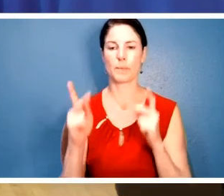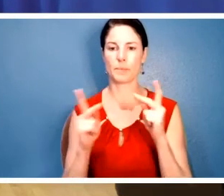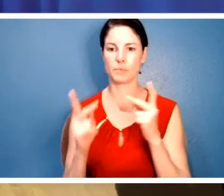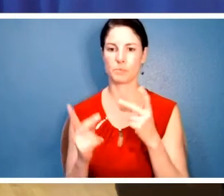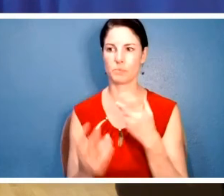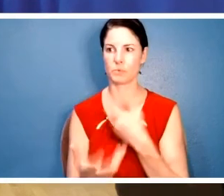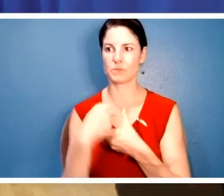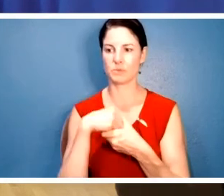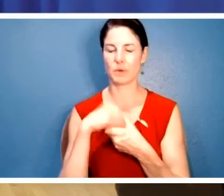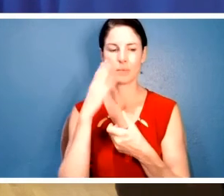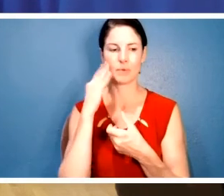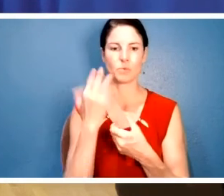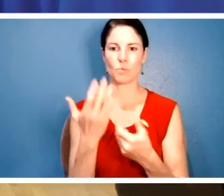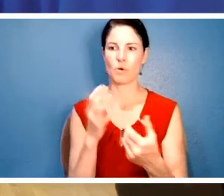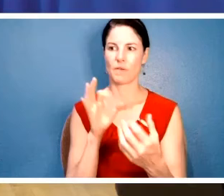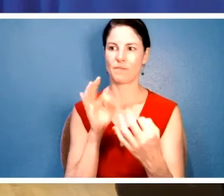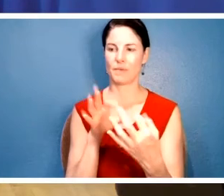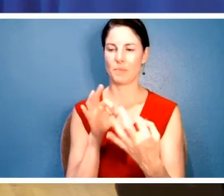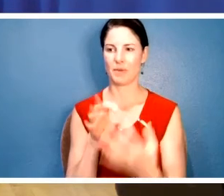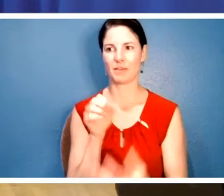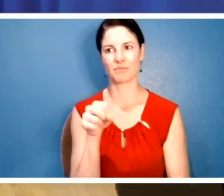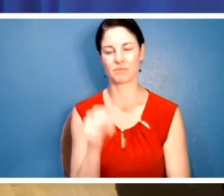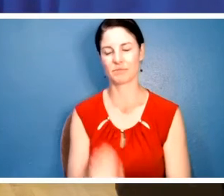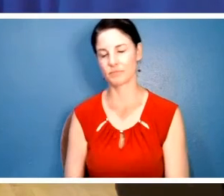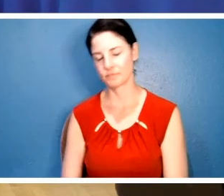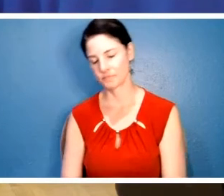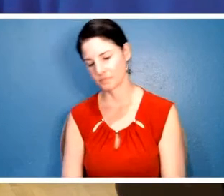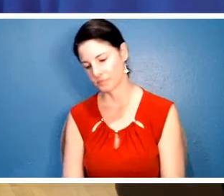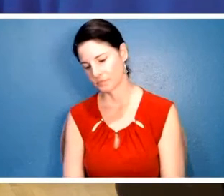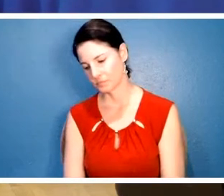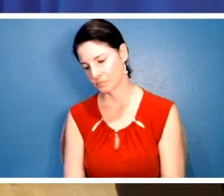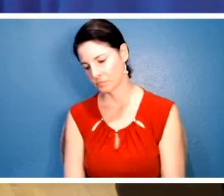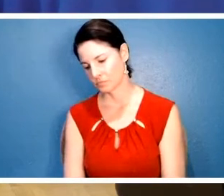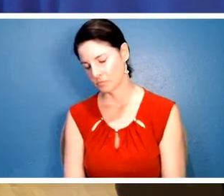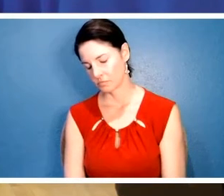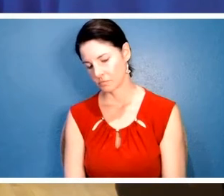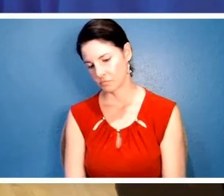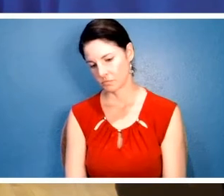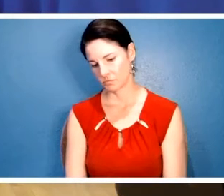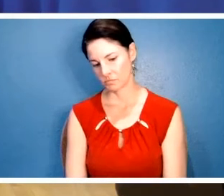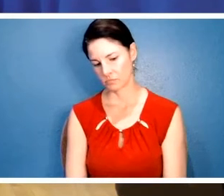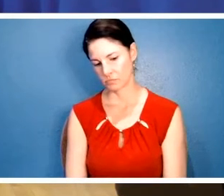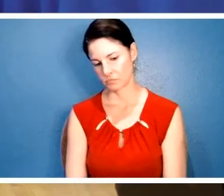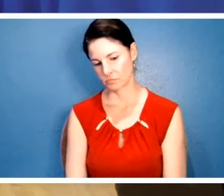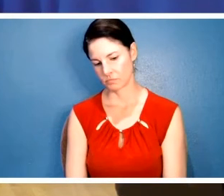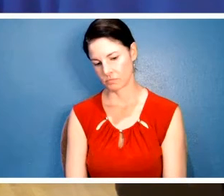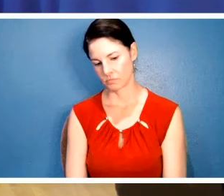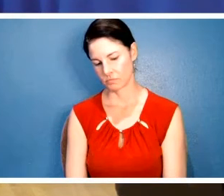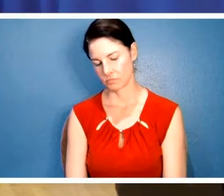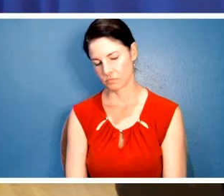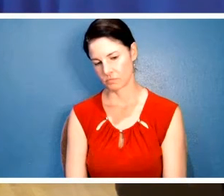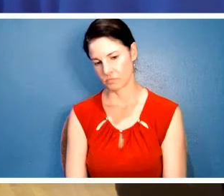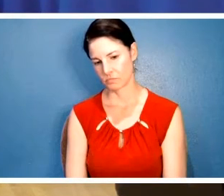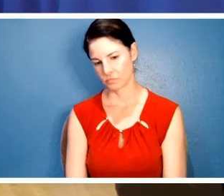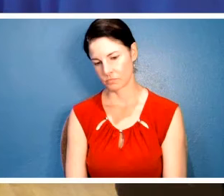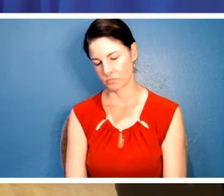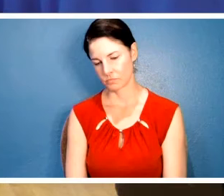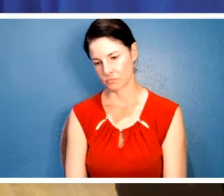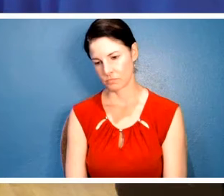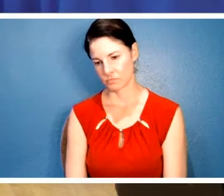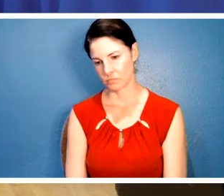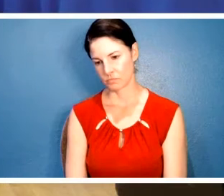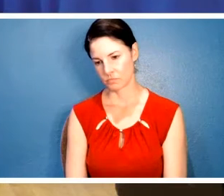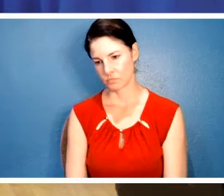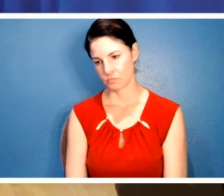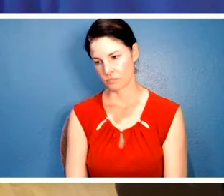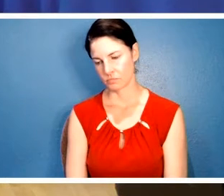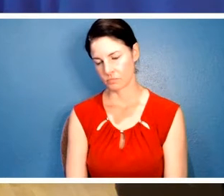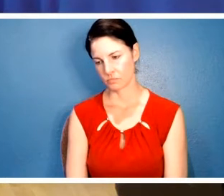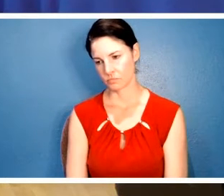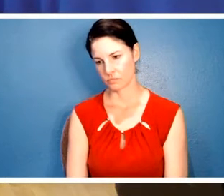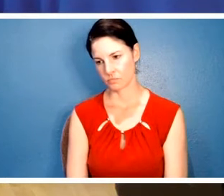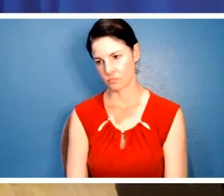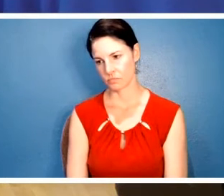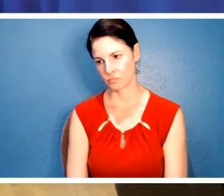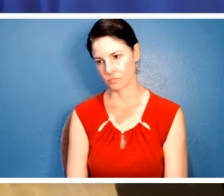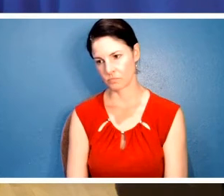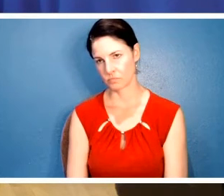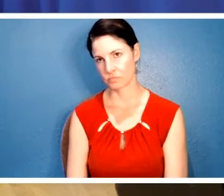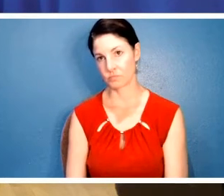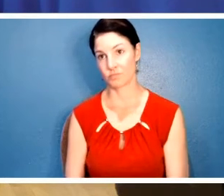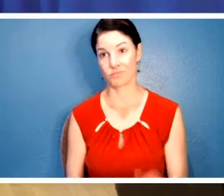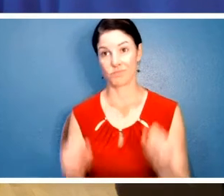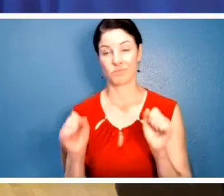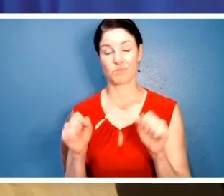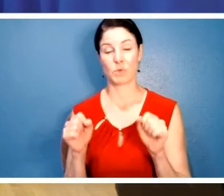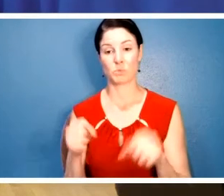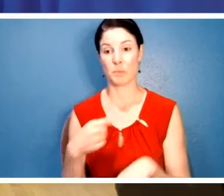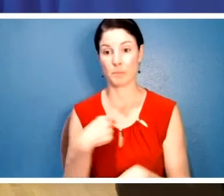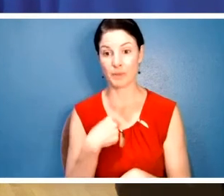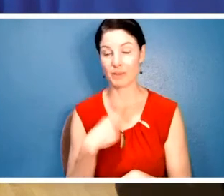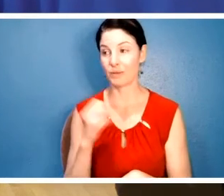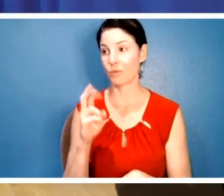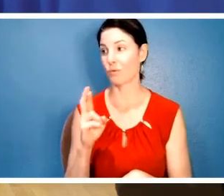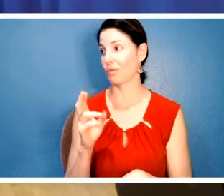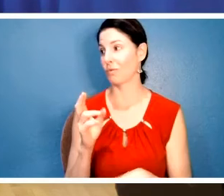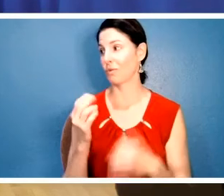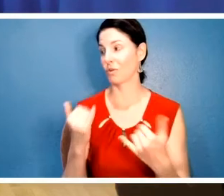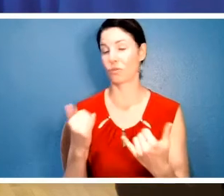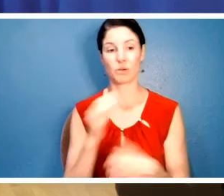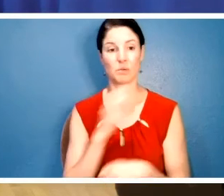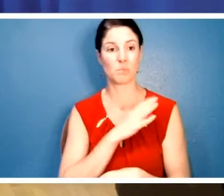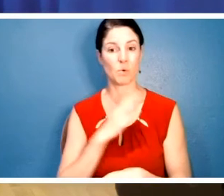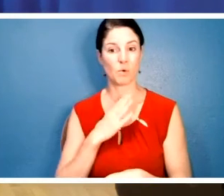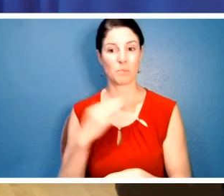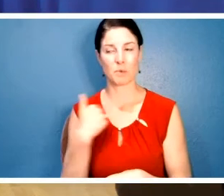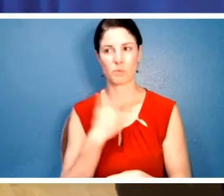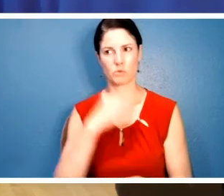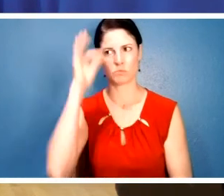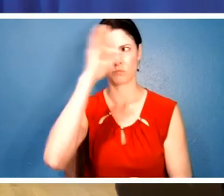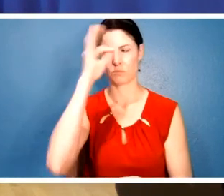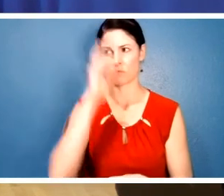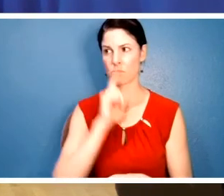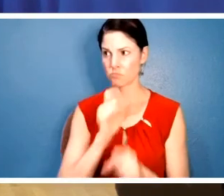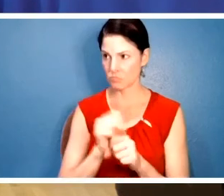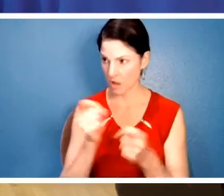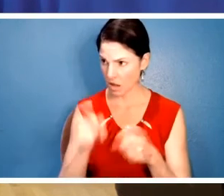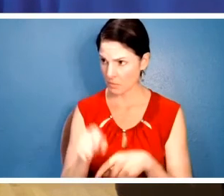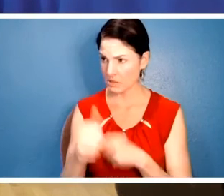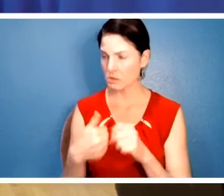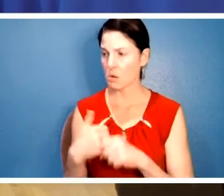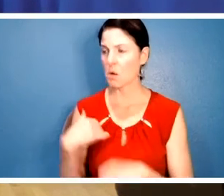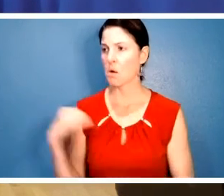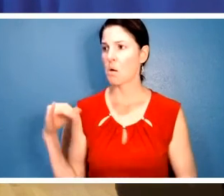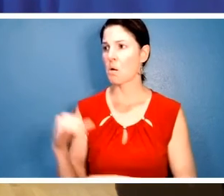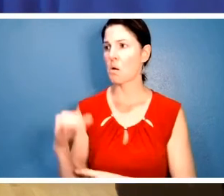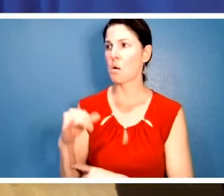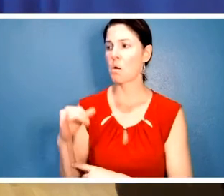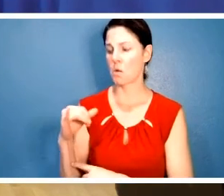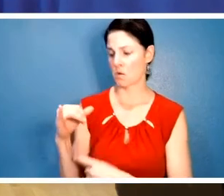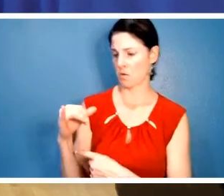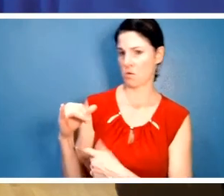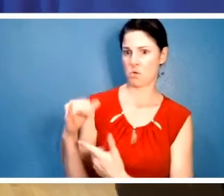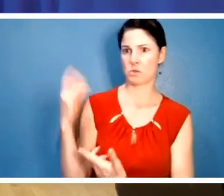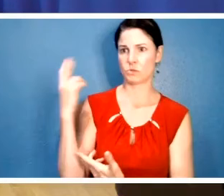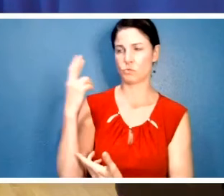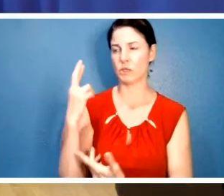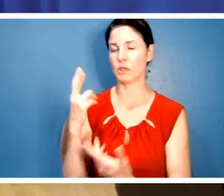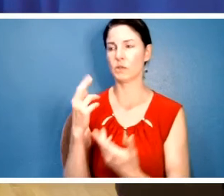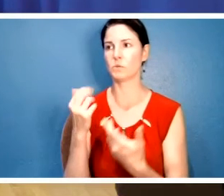because sometimes either myself or members of the board, who were involved in years ago are not as aware of what's what's gone wrong as as in the past, so please tell us, and we will we will we will, to the best of our ability fix it.